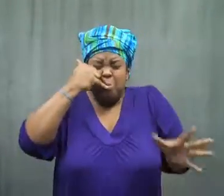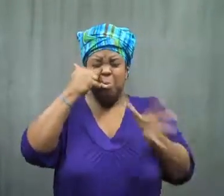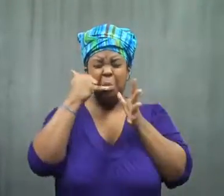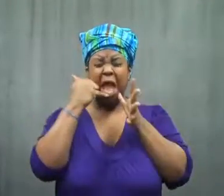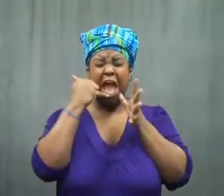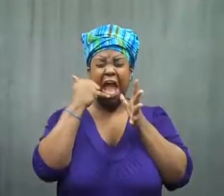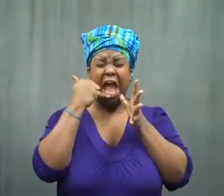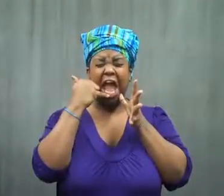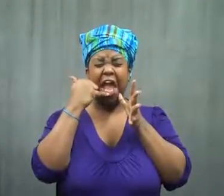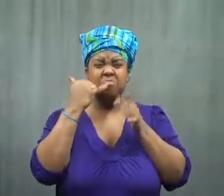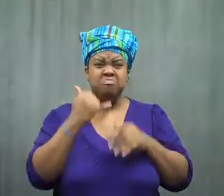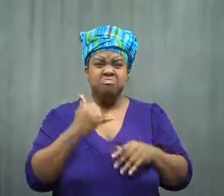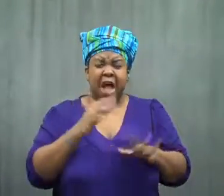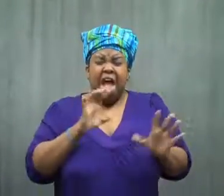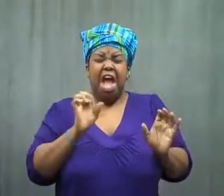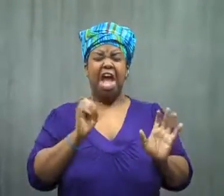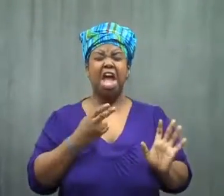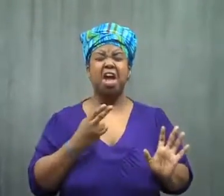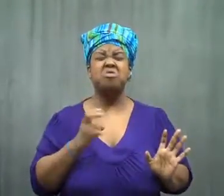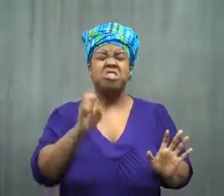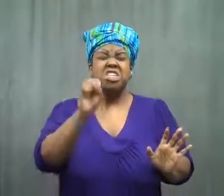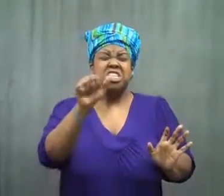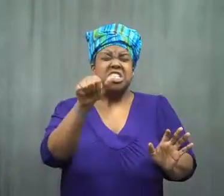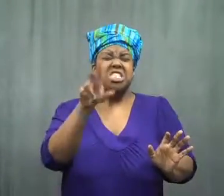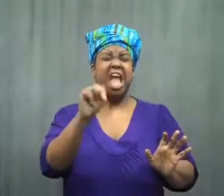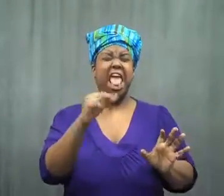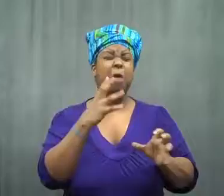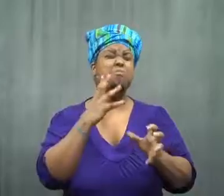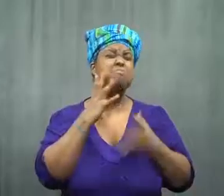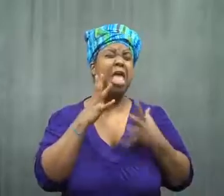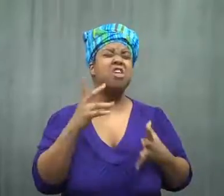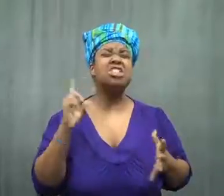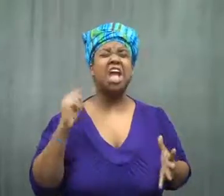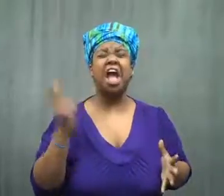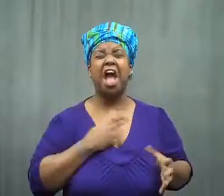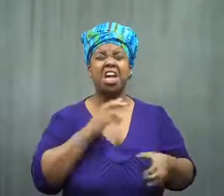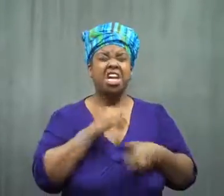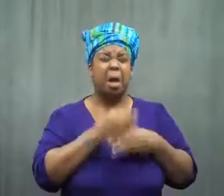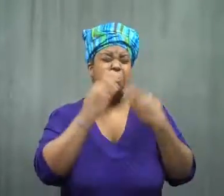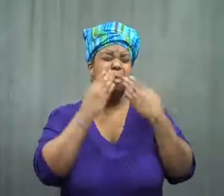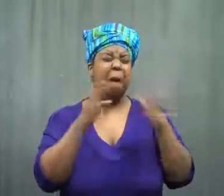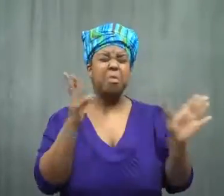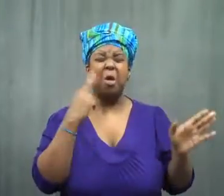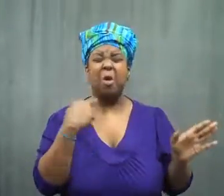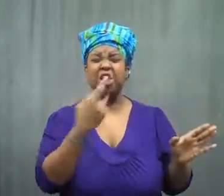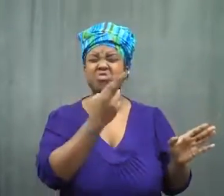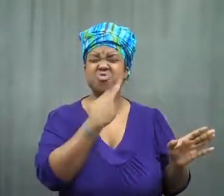When mom picked up, she said, "MOM! Oh! San embarrassed us in a public restaurant!"